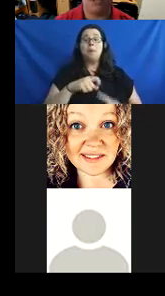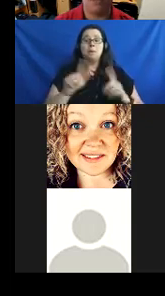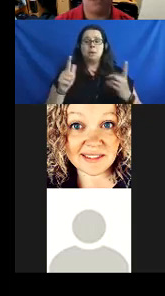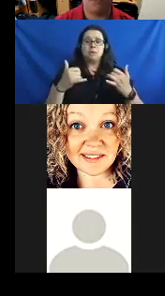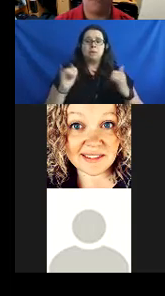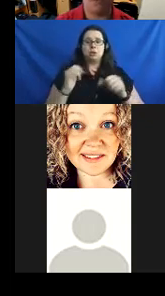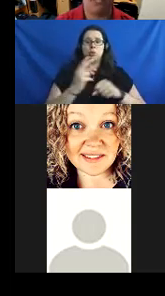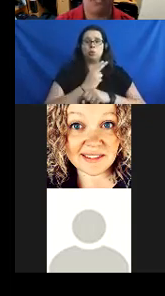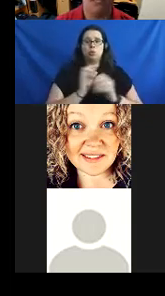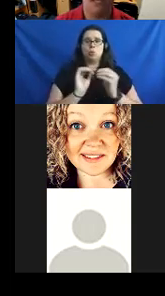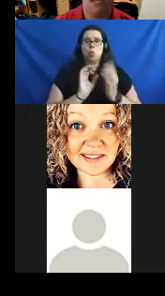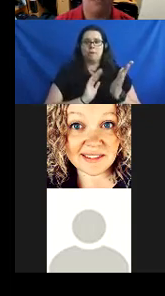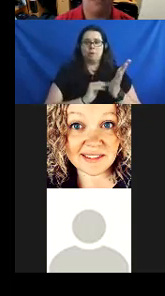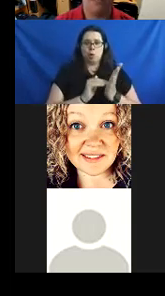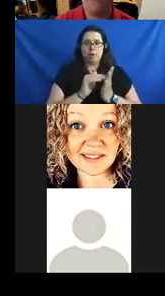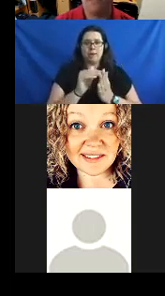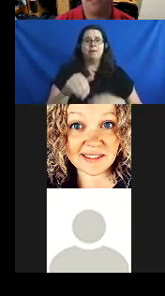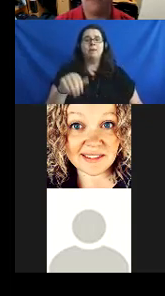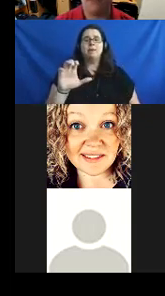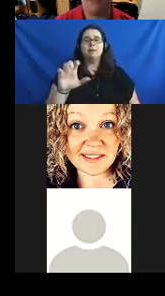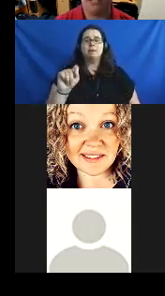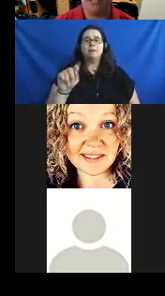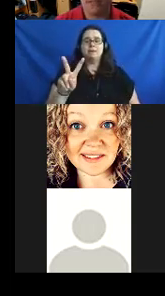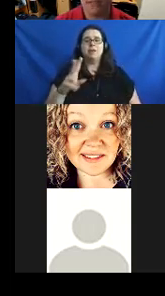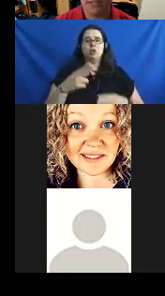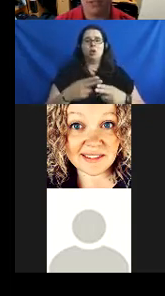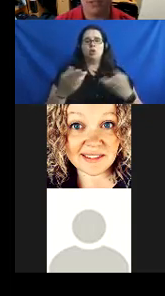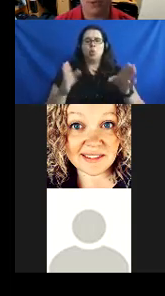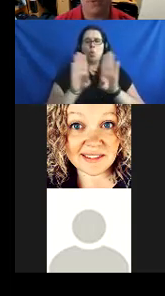MUCH MORE FREQUENTLY WHICH STANDS FOR CLOSED CIRCUIT TELEVISION.